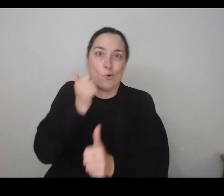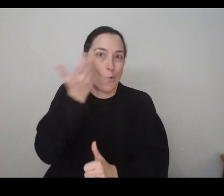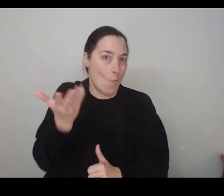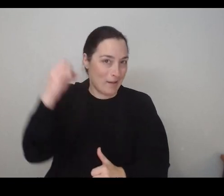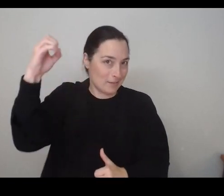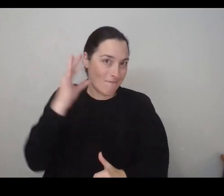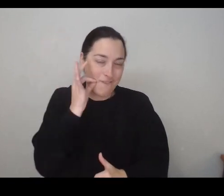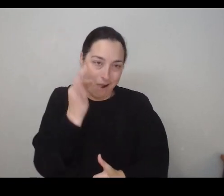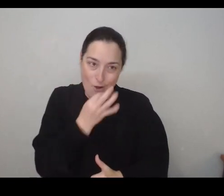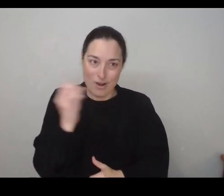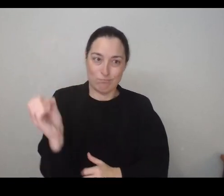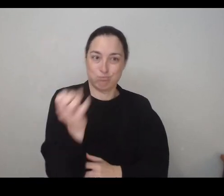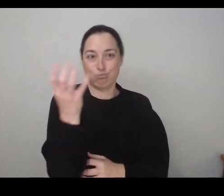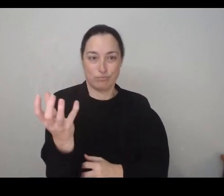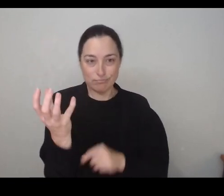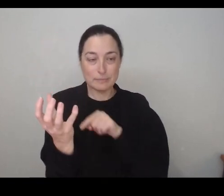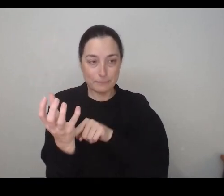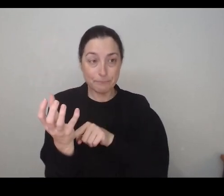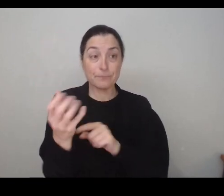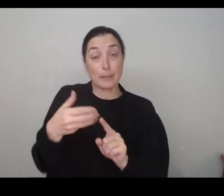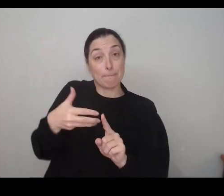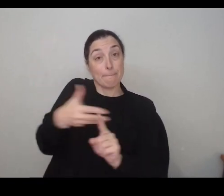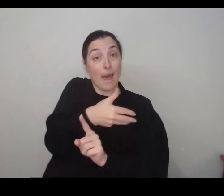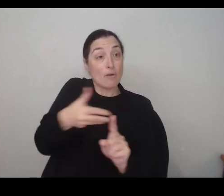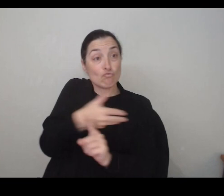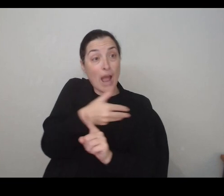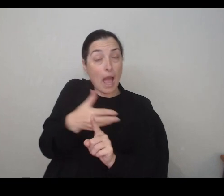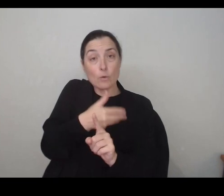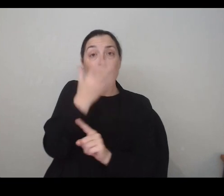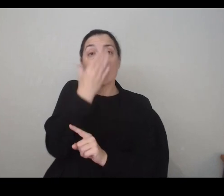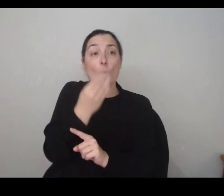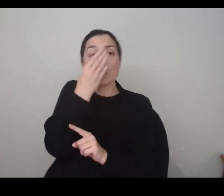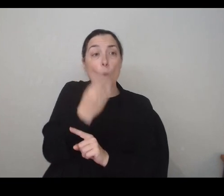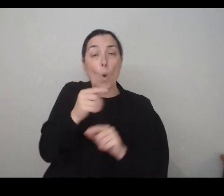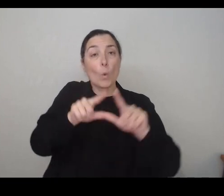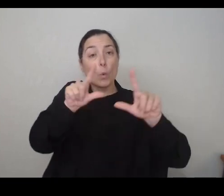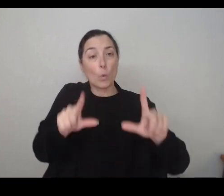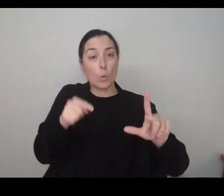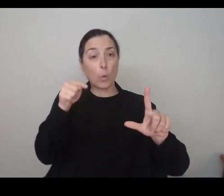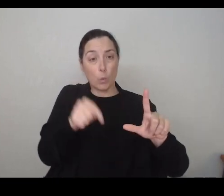You have in the background, a photography of a work by Puvis de Chavannes, "Hook,"